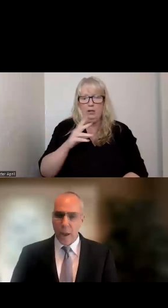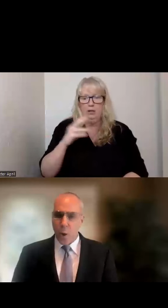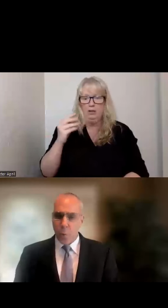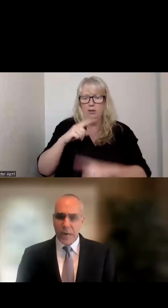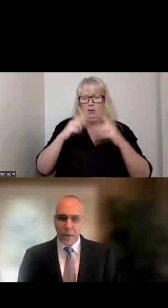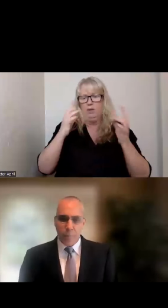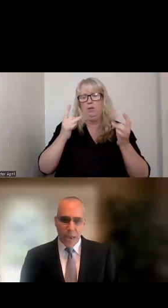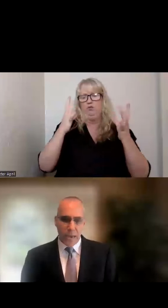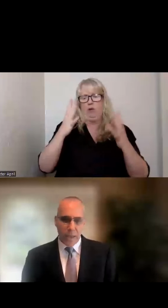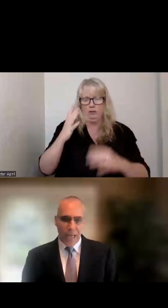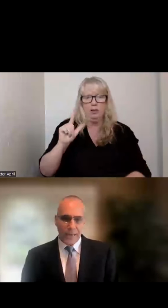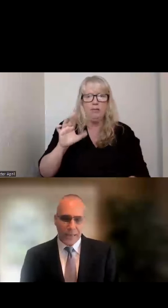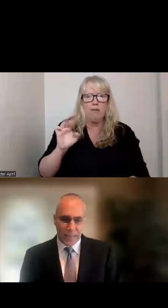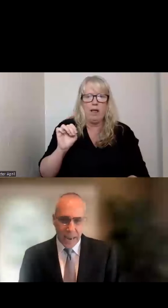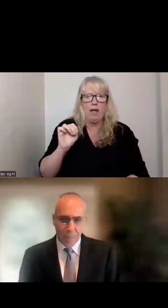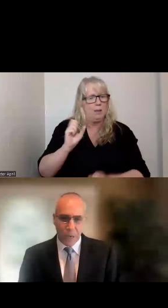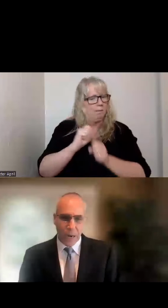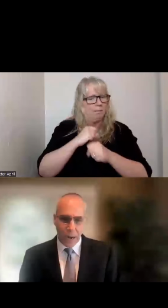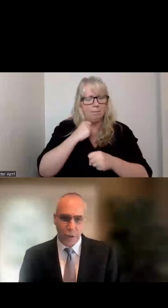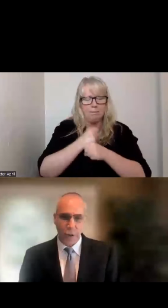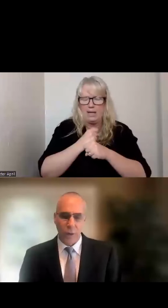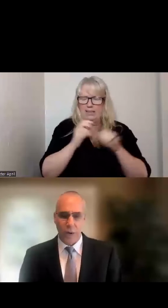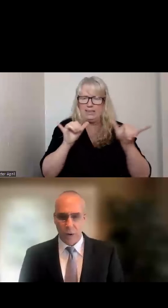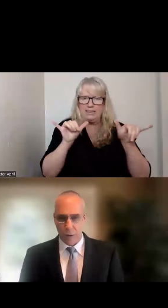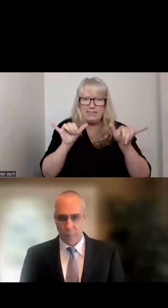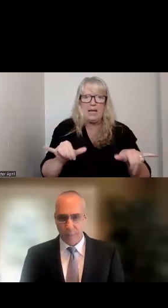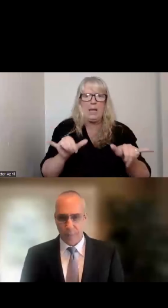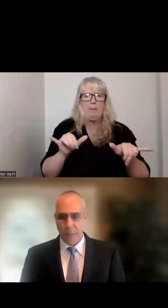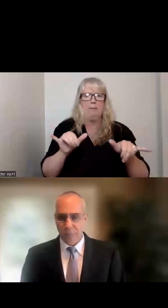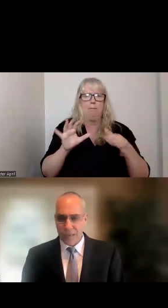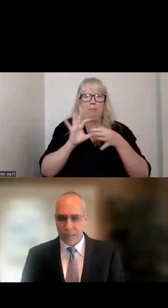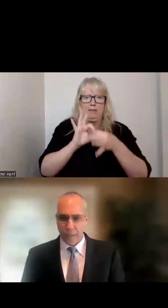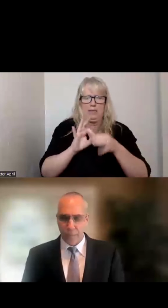WE NEED TO MAKE THAT SAME CONNECTION HERE AT THIS LEVEL.